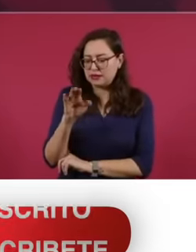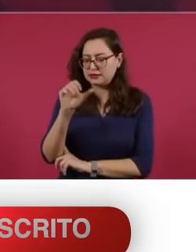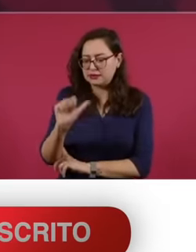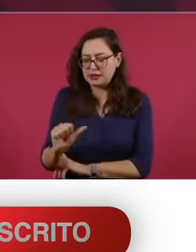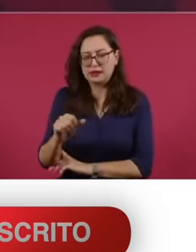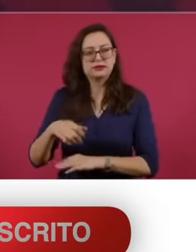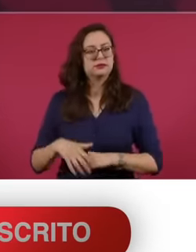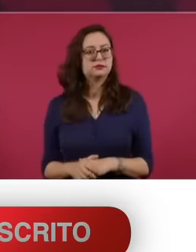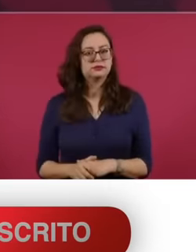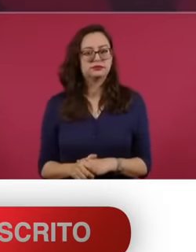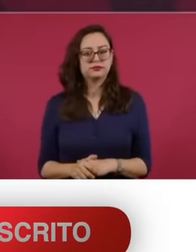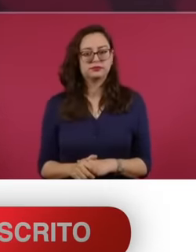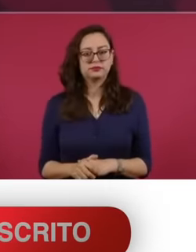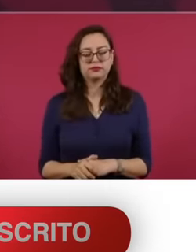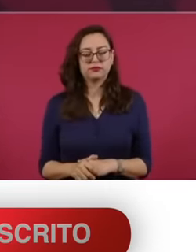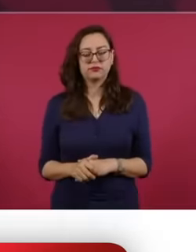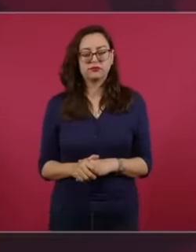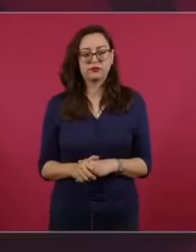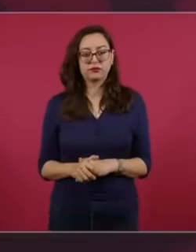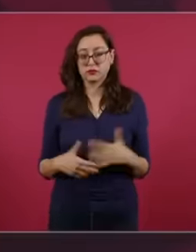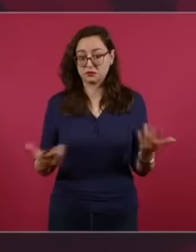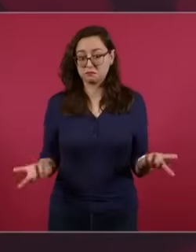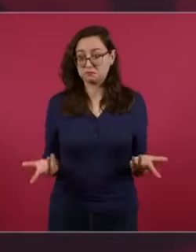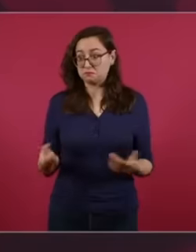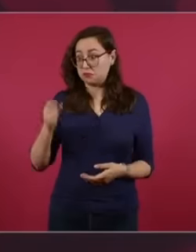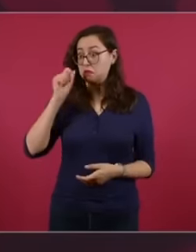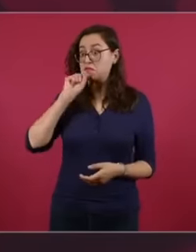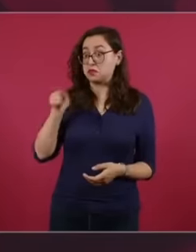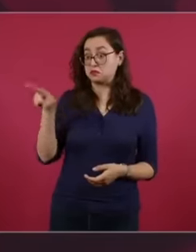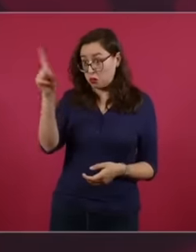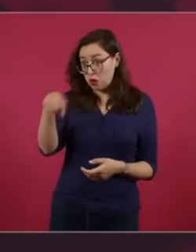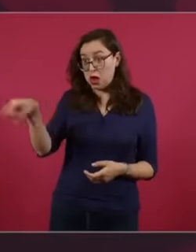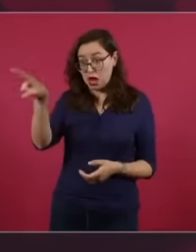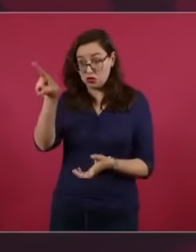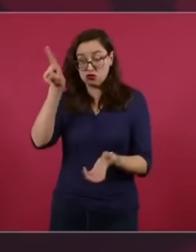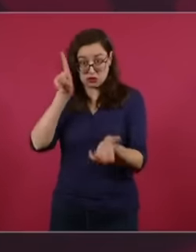to